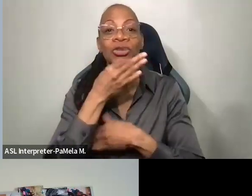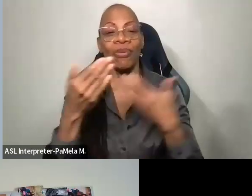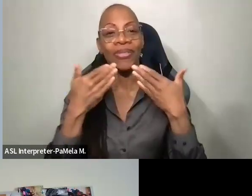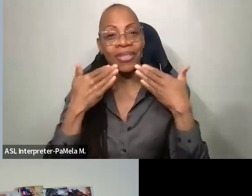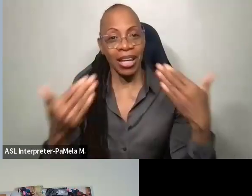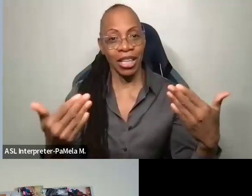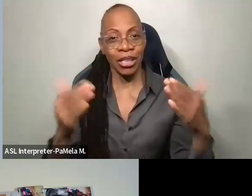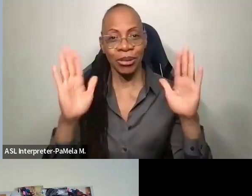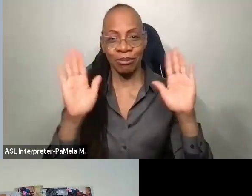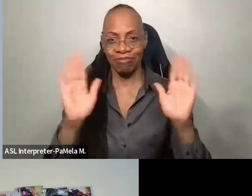Thank you.